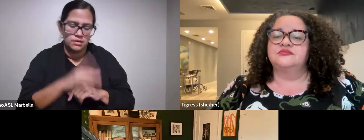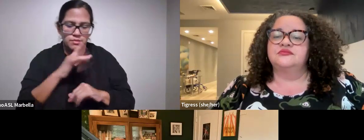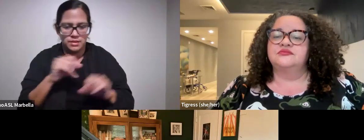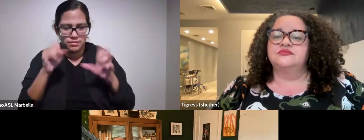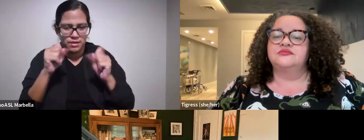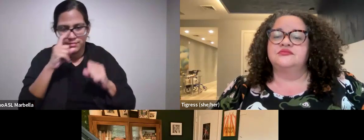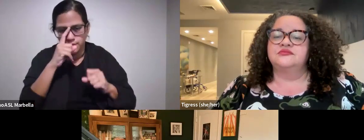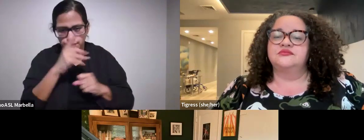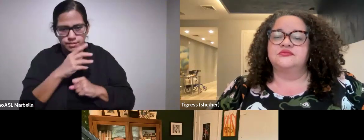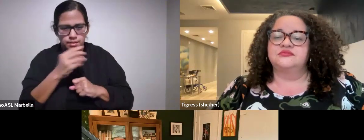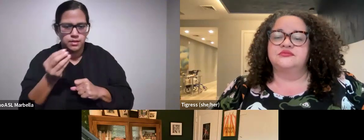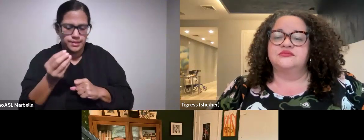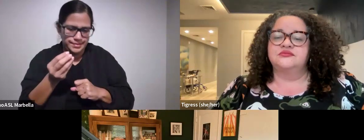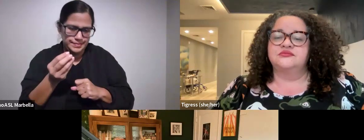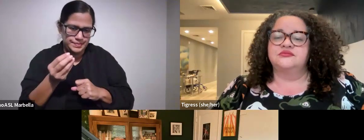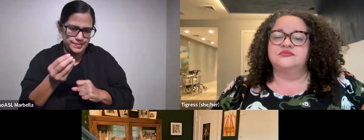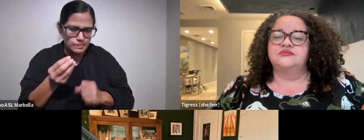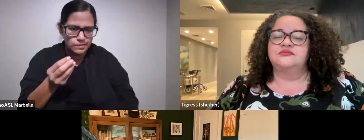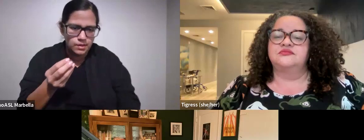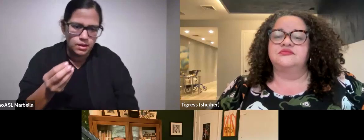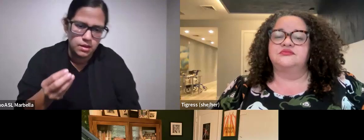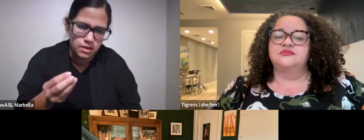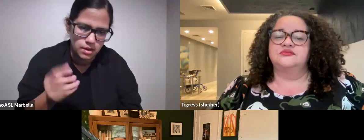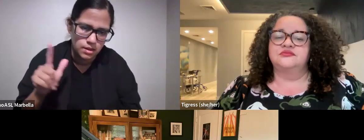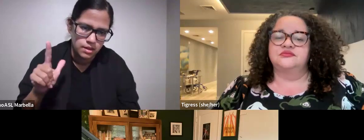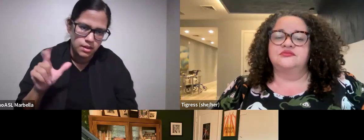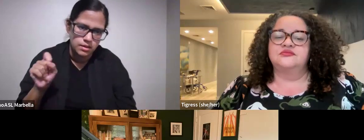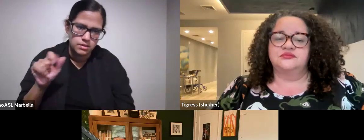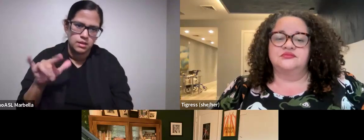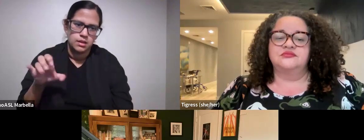and I would say Leslie Kinsel who wrote the book Two Whole